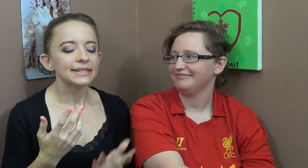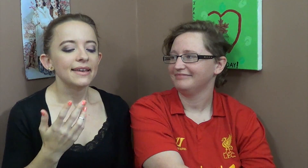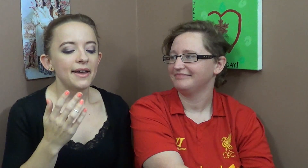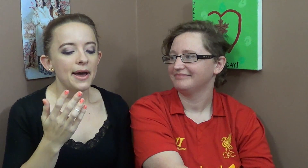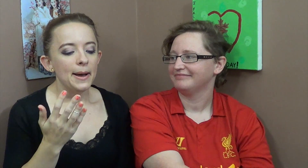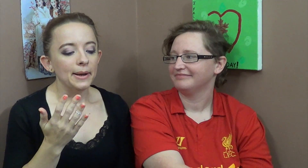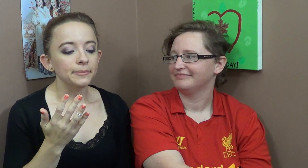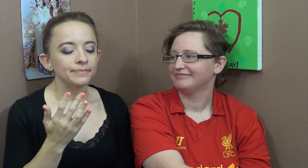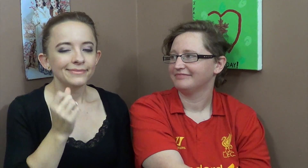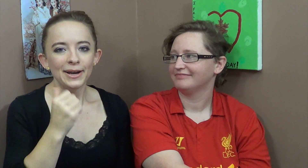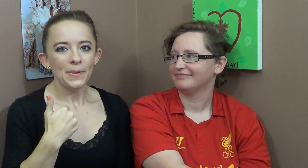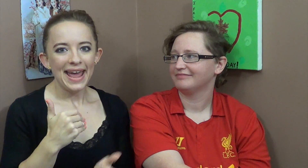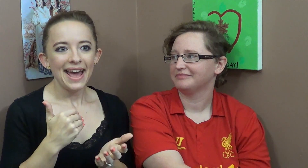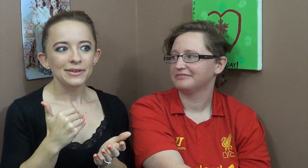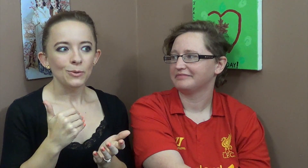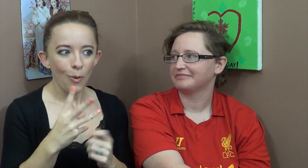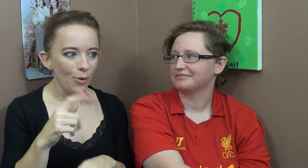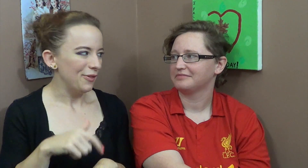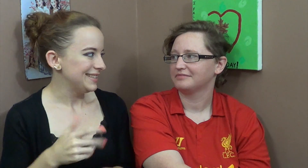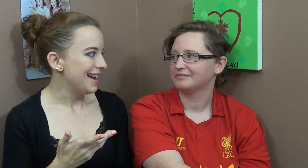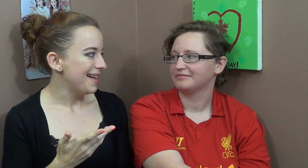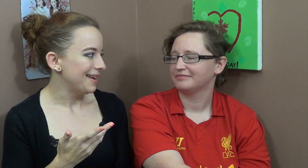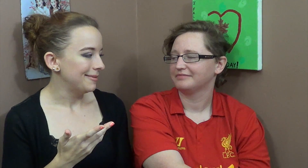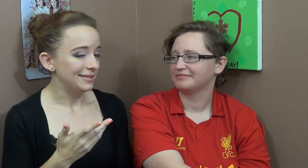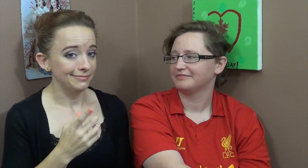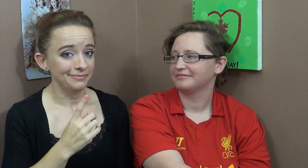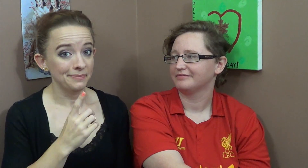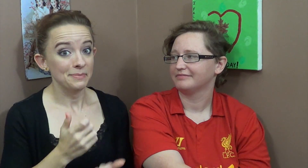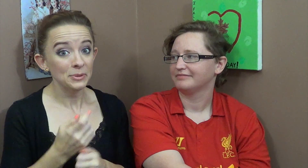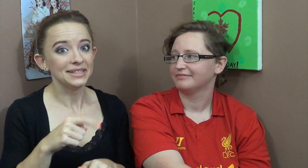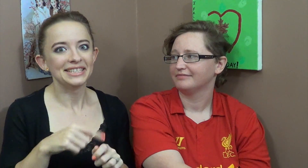know what it means. They don't have it all the time and